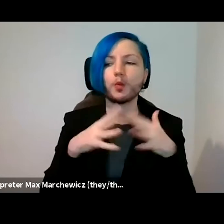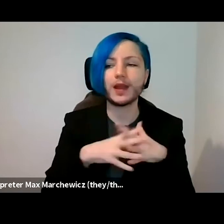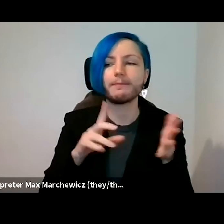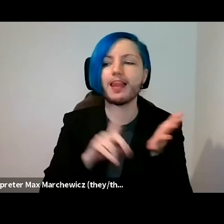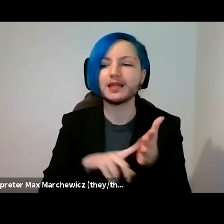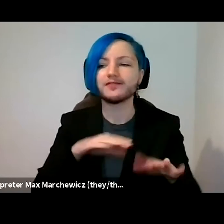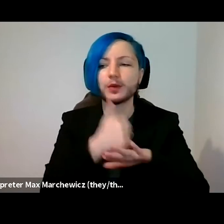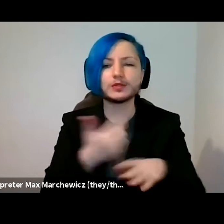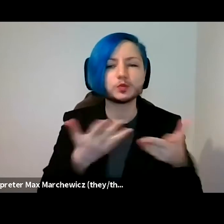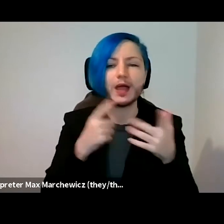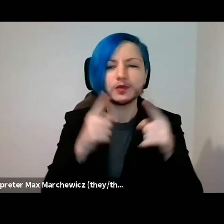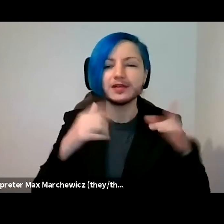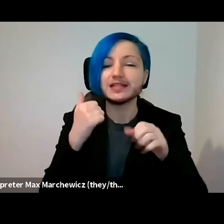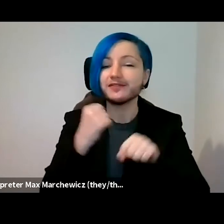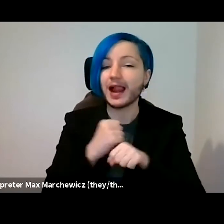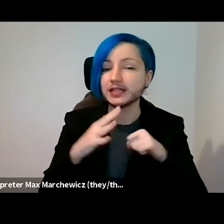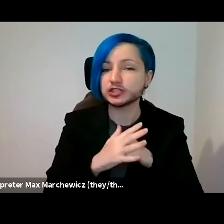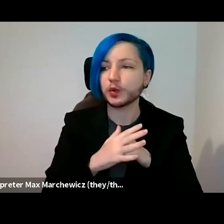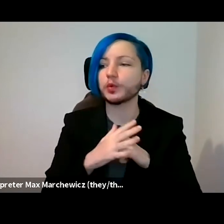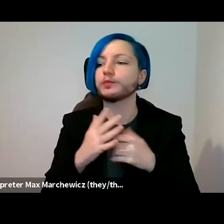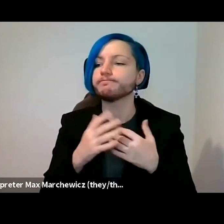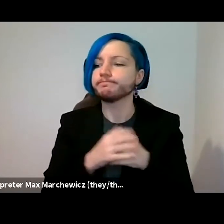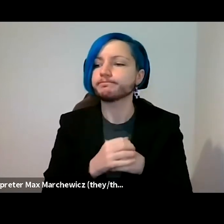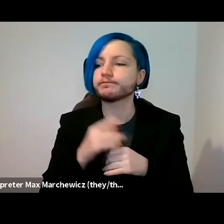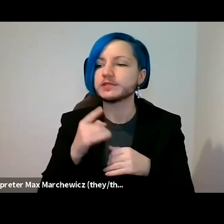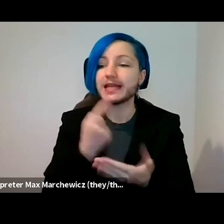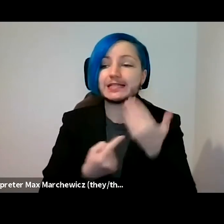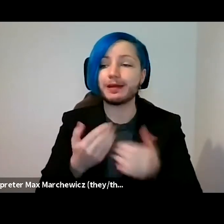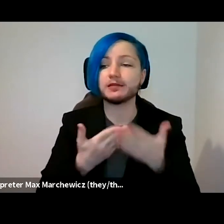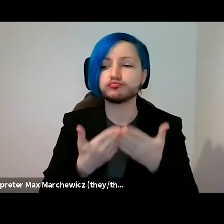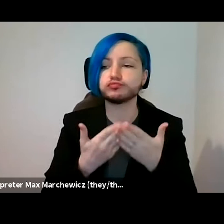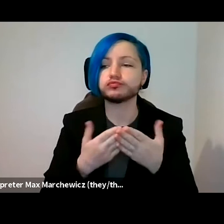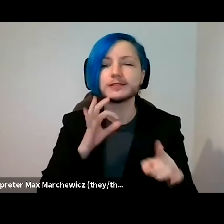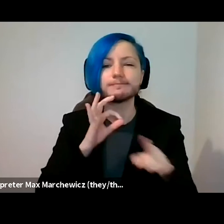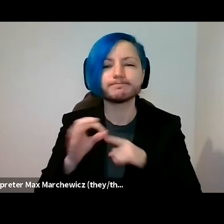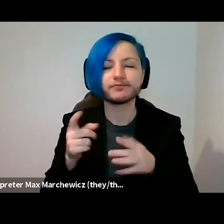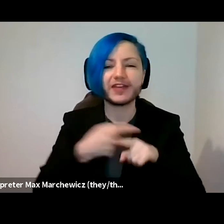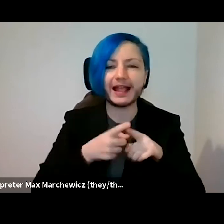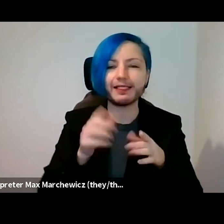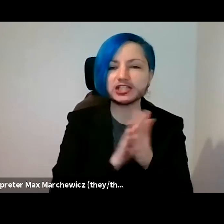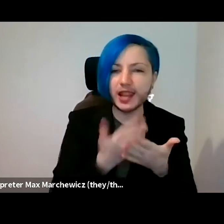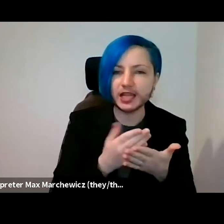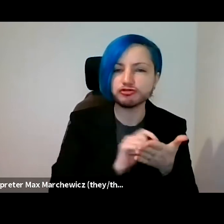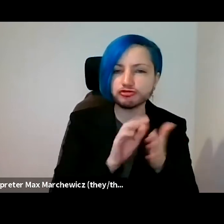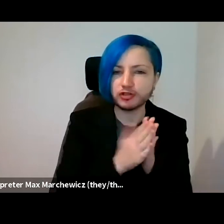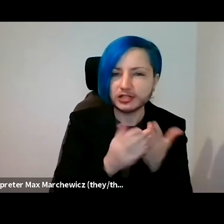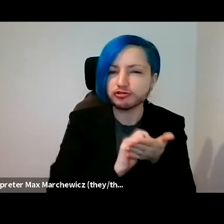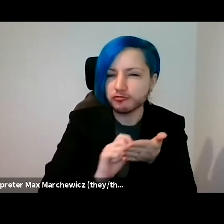who specializes in English literature associated with India, and the way in which the field negotiates material culture,